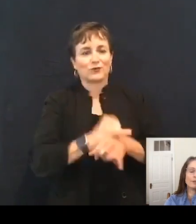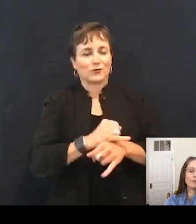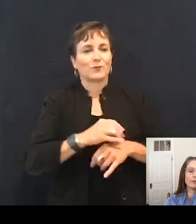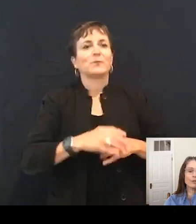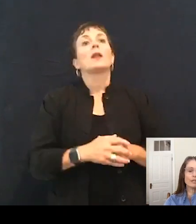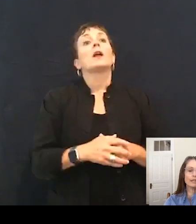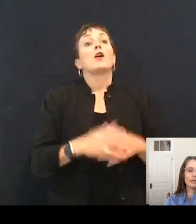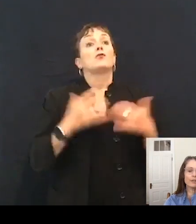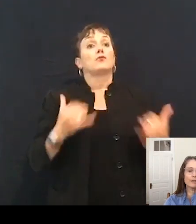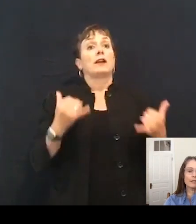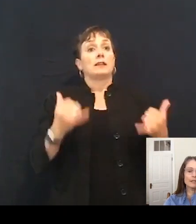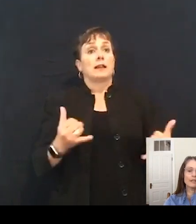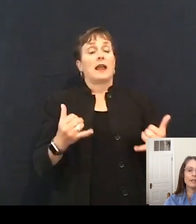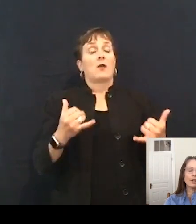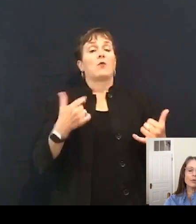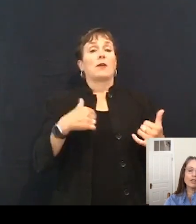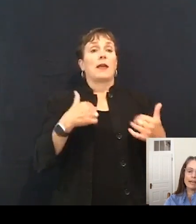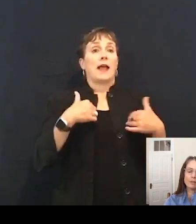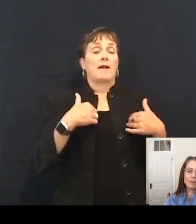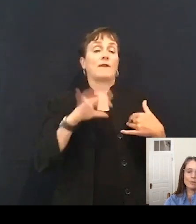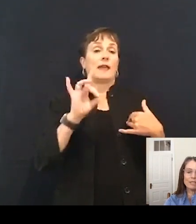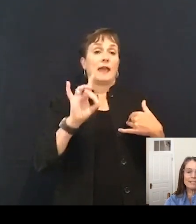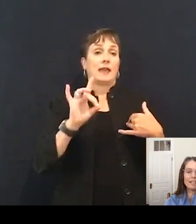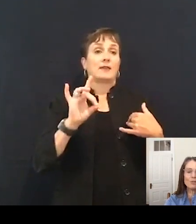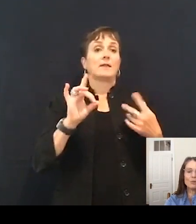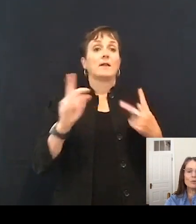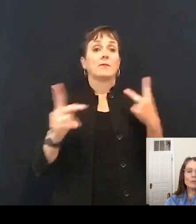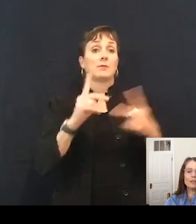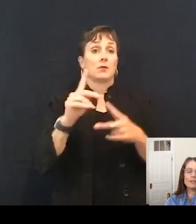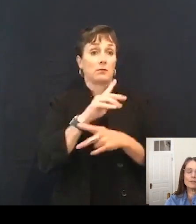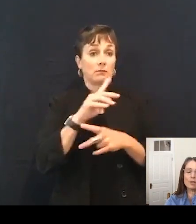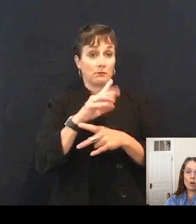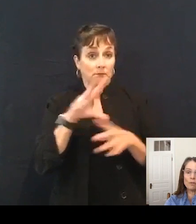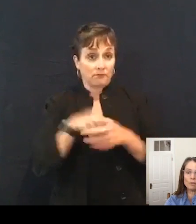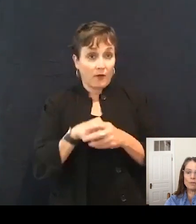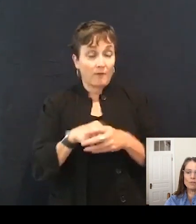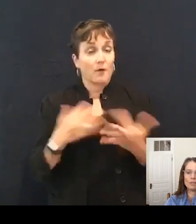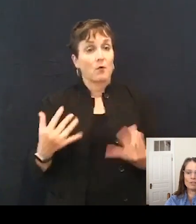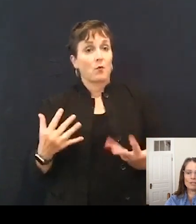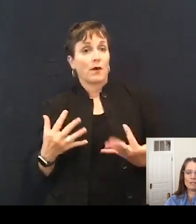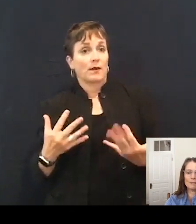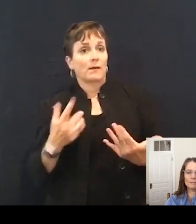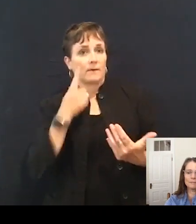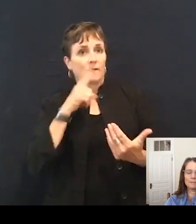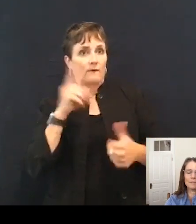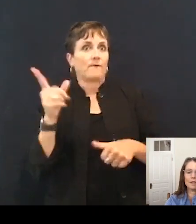their first clinic visit, which had to be rescheduled because of COVID restrictions.